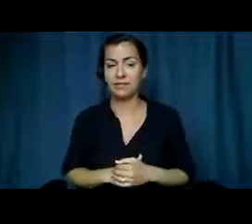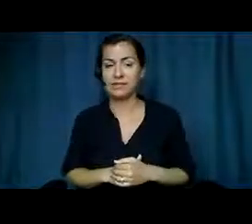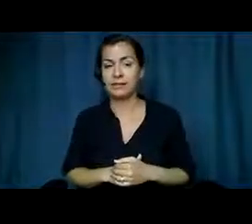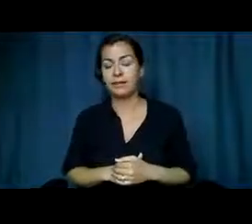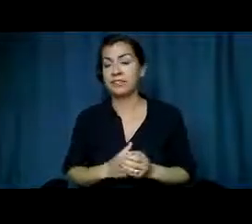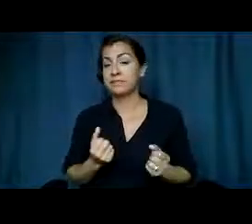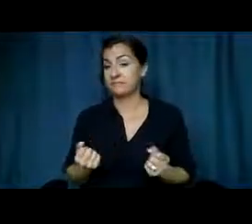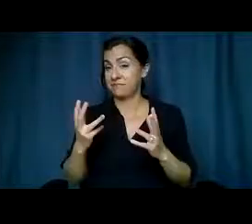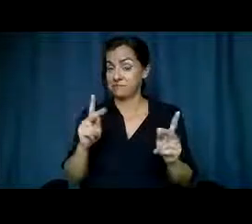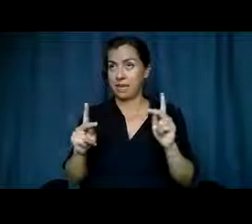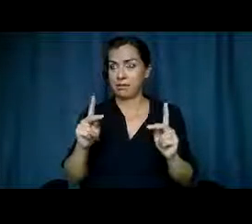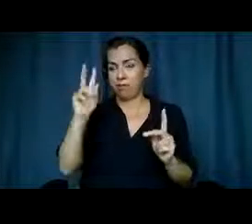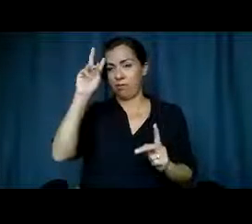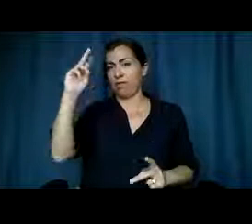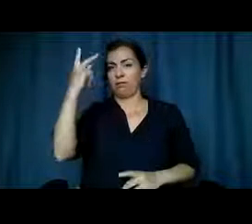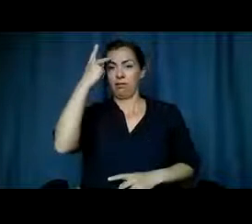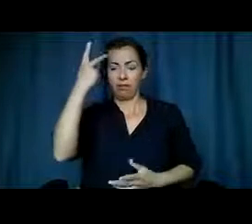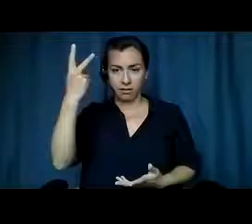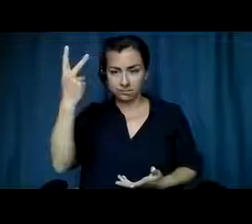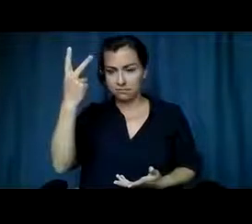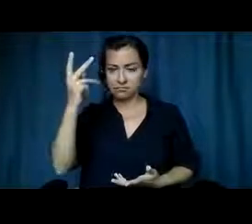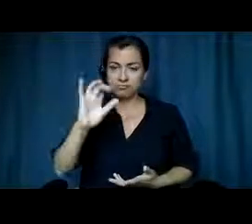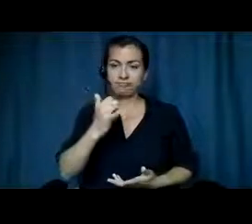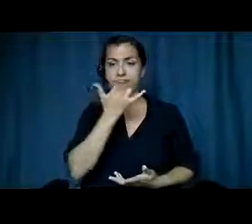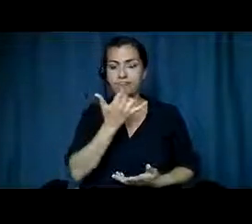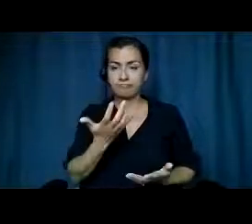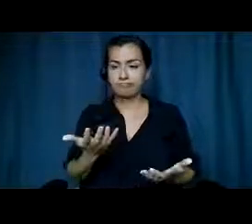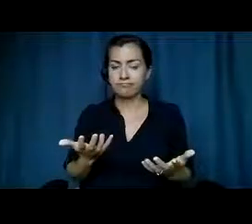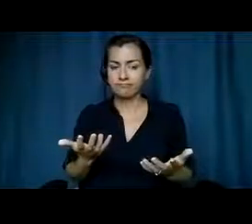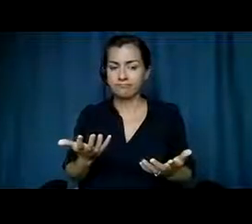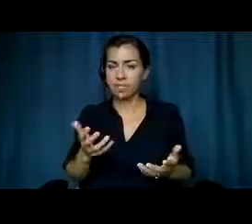Medicaid program, ODDS,